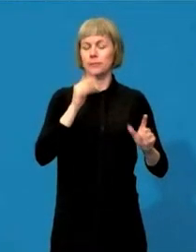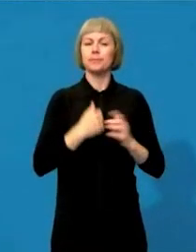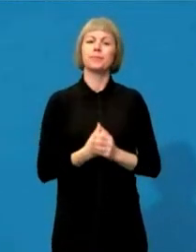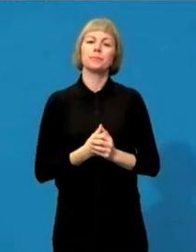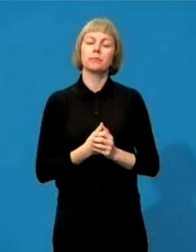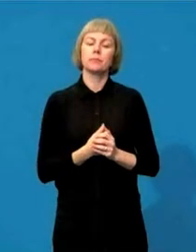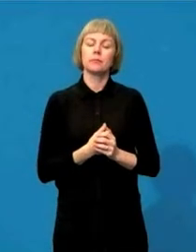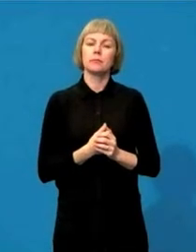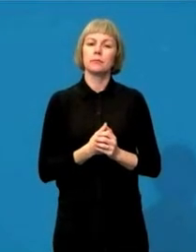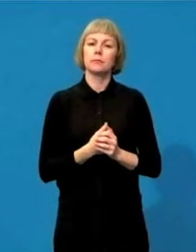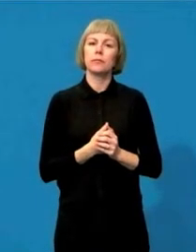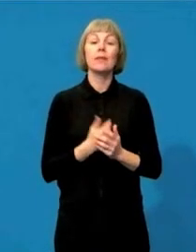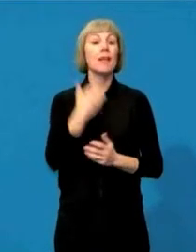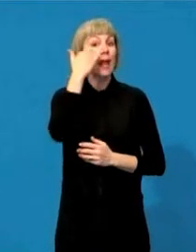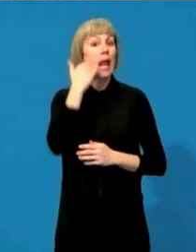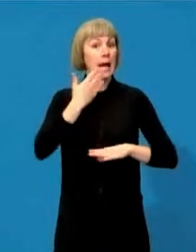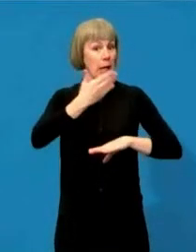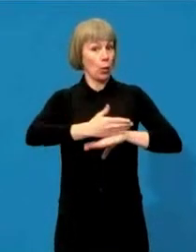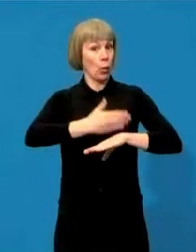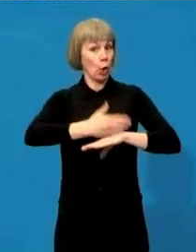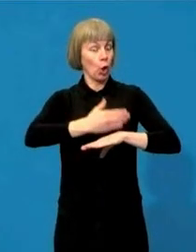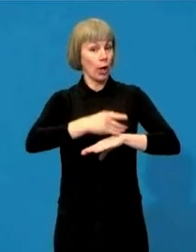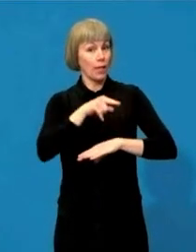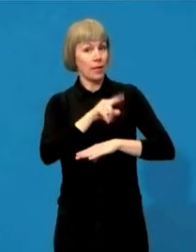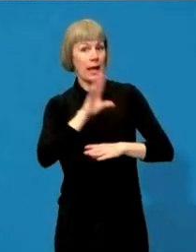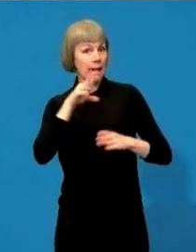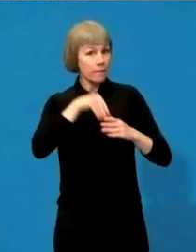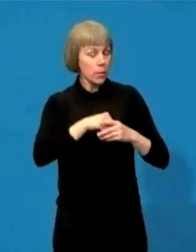And the ladies that were involved then were very knowledgeable and actually got him